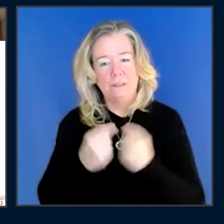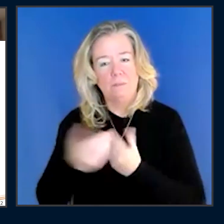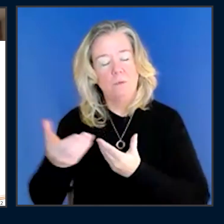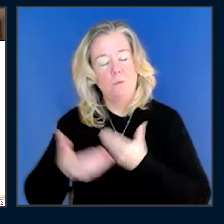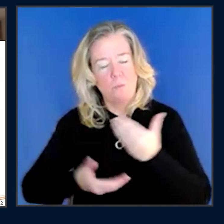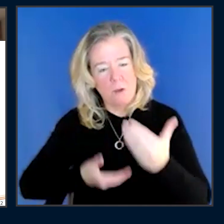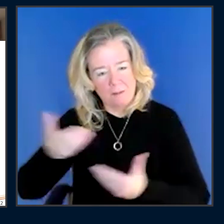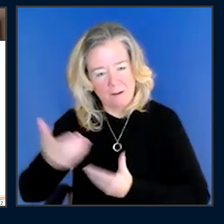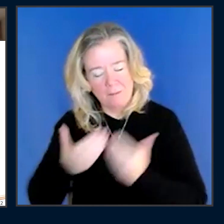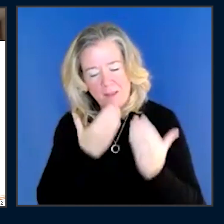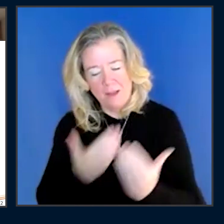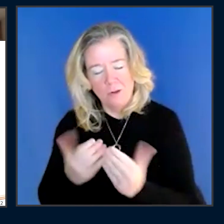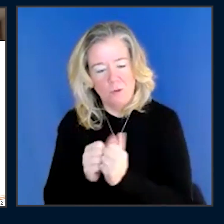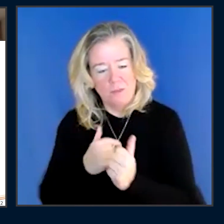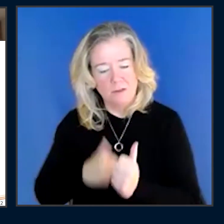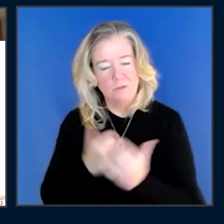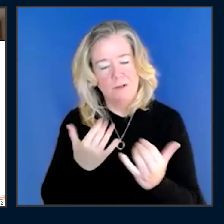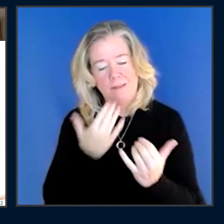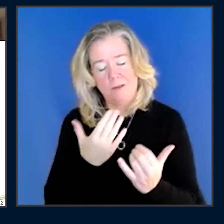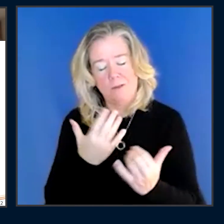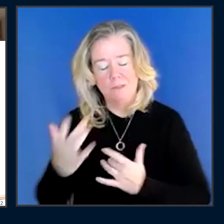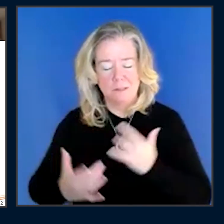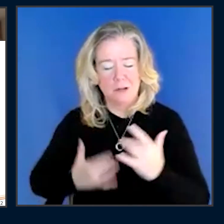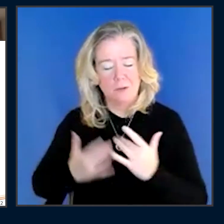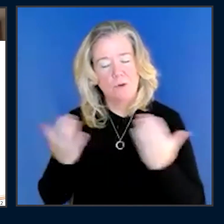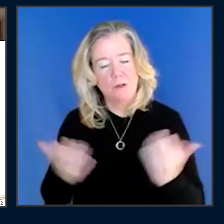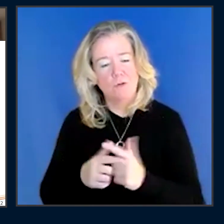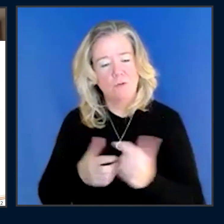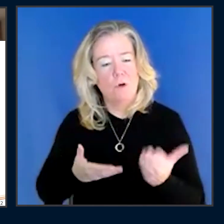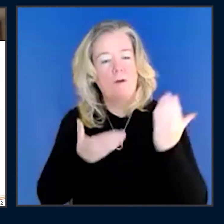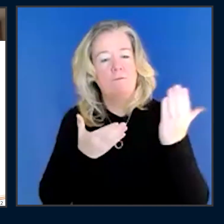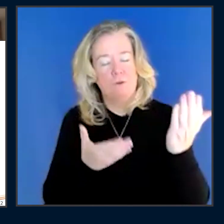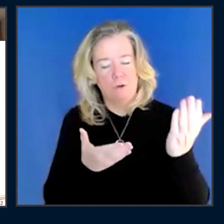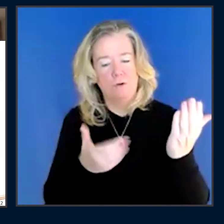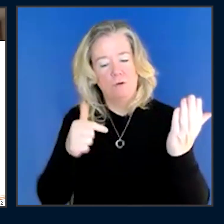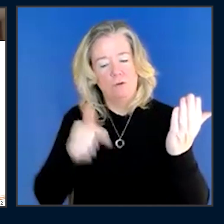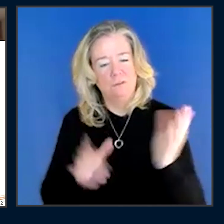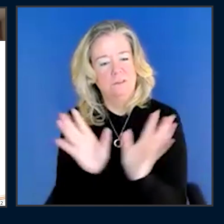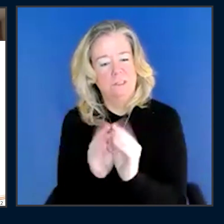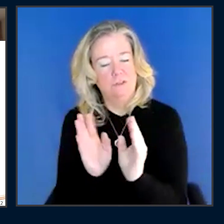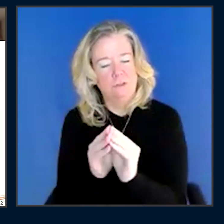Thank you for being with us today. I'm so excited that we're able to offer this session on this important topic